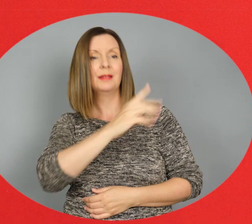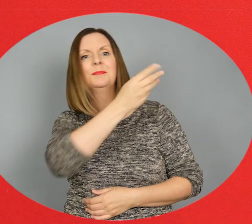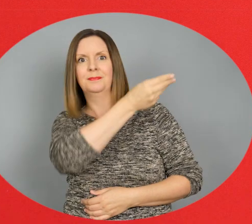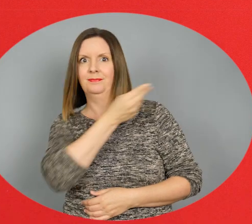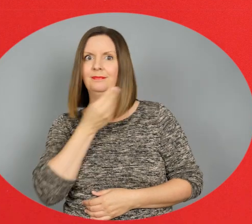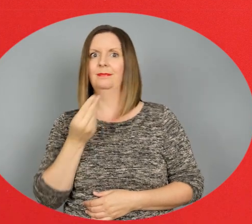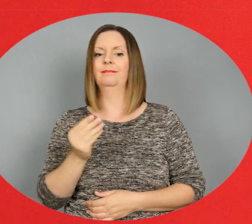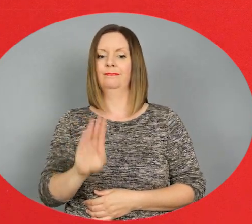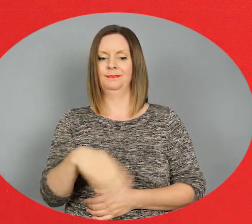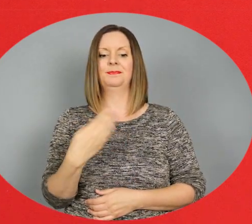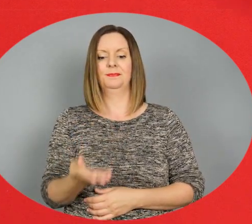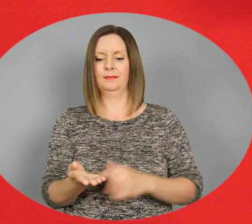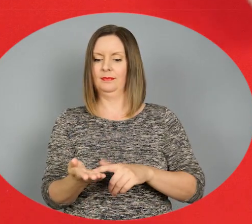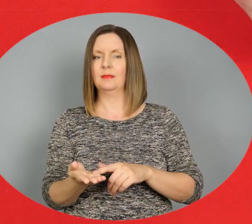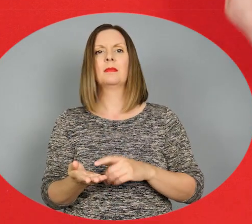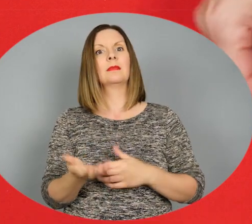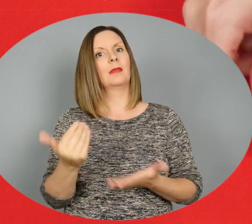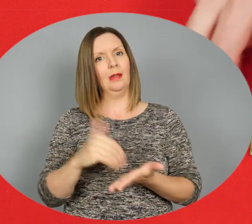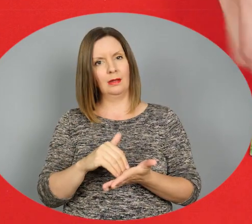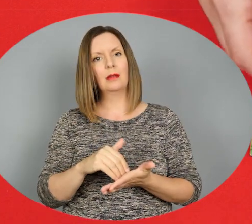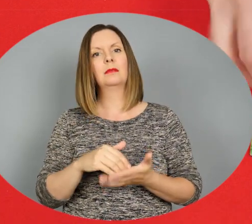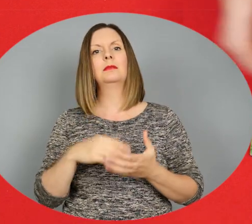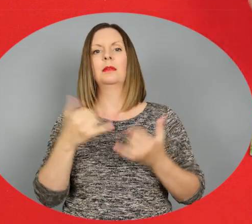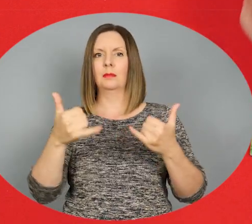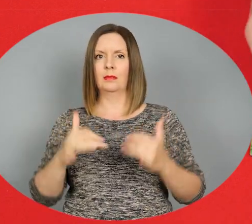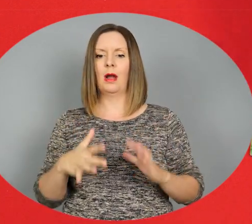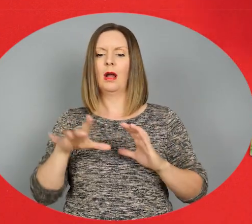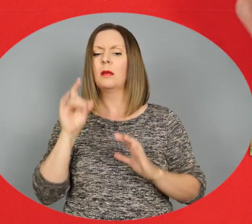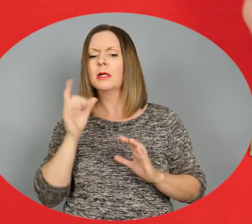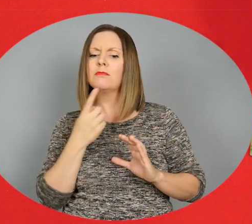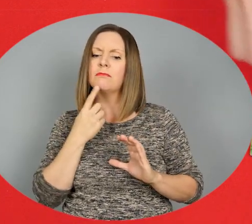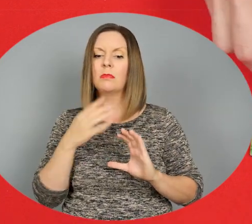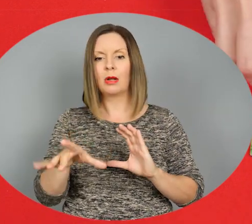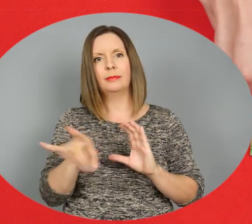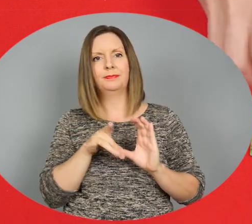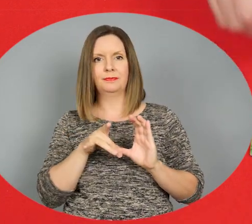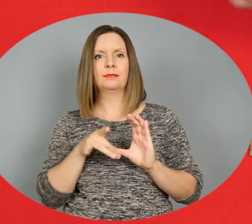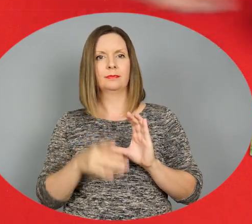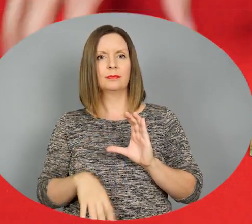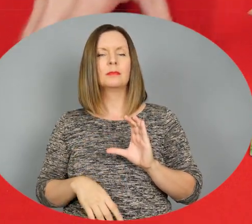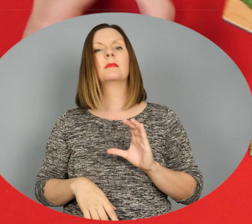turn of the game, revealing the second stack of tiles, with players again each taking one